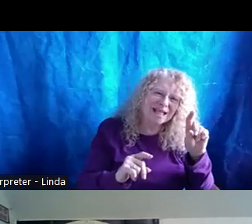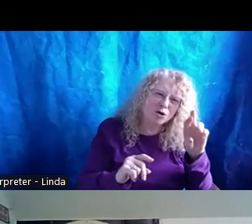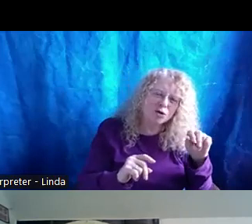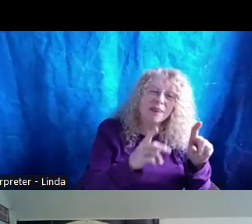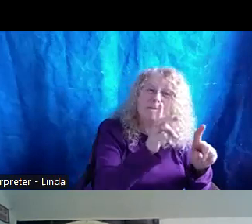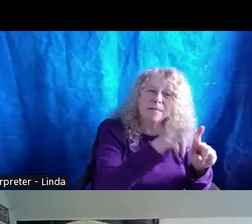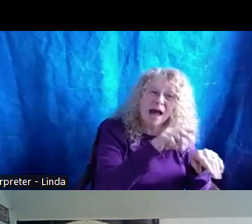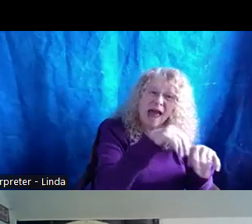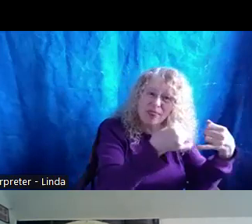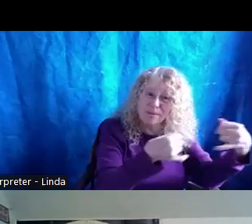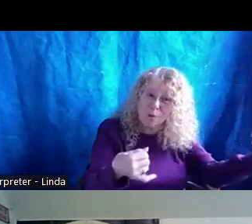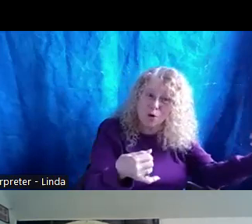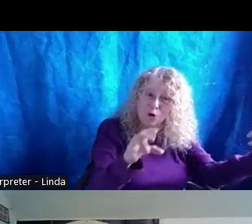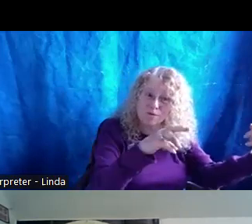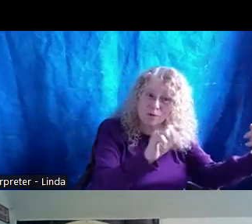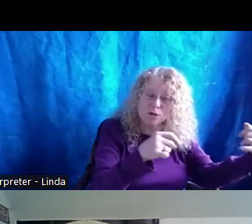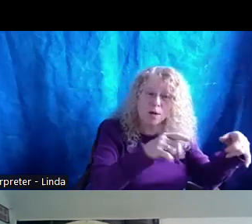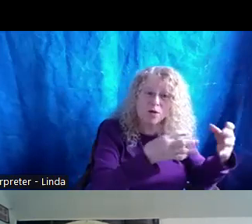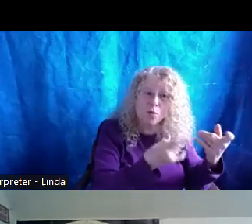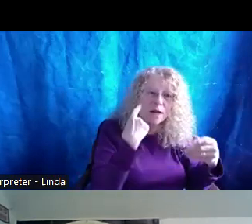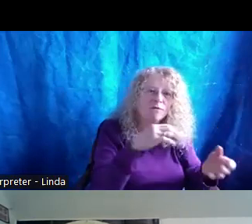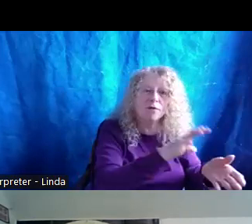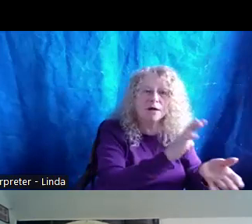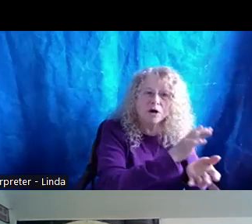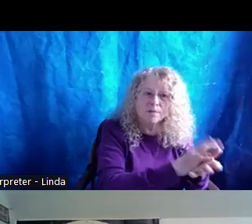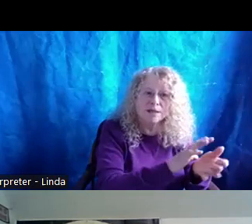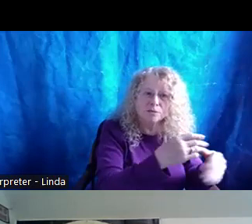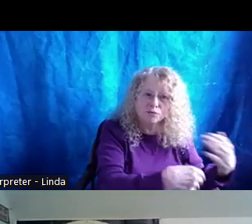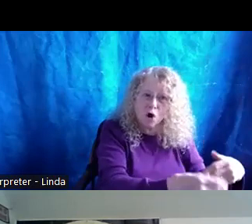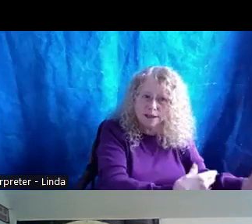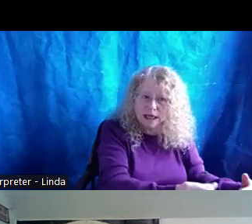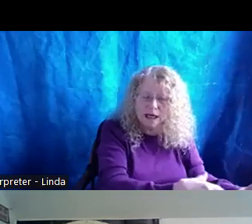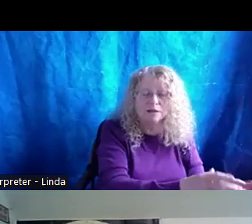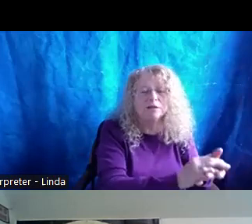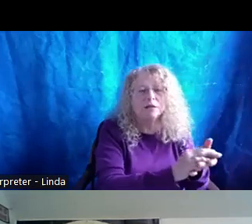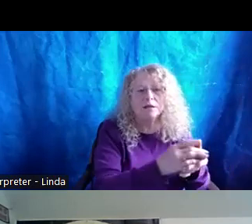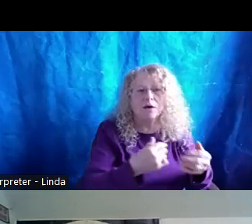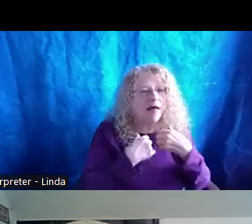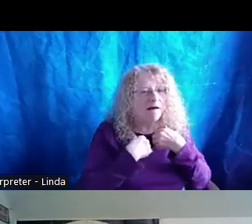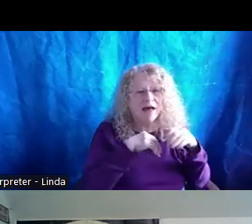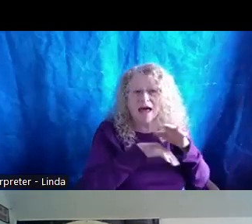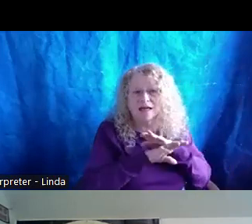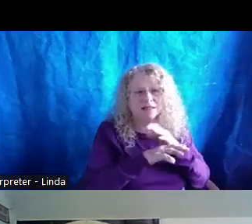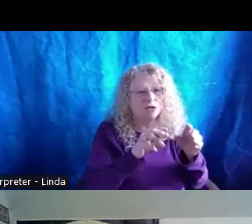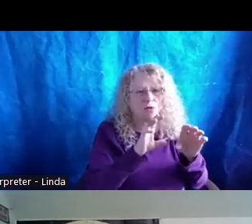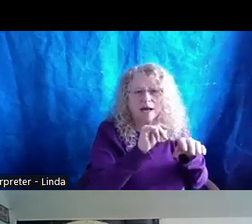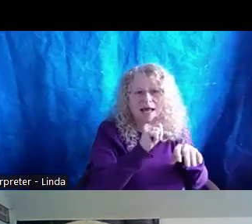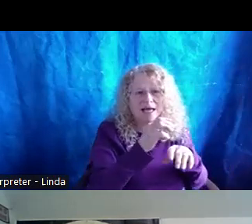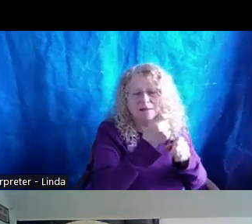WAITING FOR THEIR DOCUMENTATION TO BE PROCESSED THEY DON'T GET ACCESS TO A CASE MANAGER, HOUSING